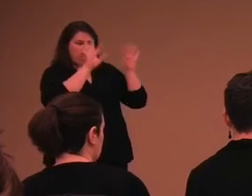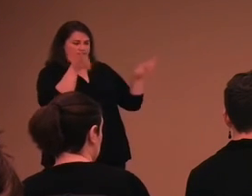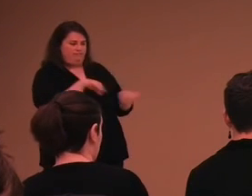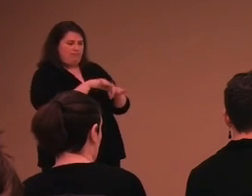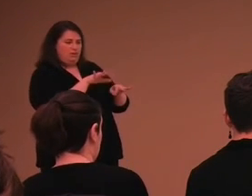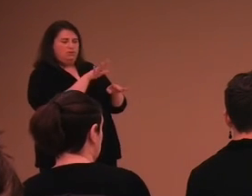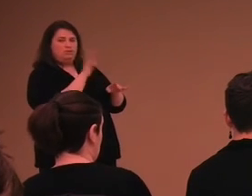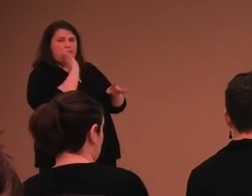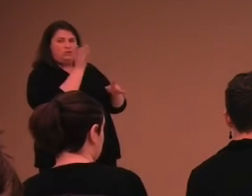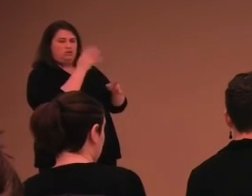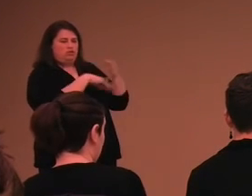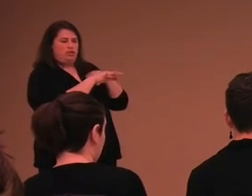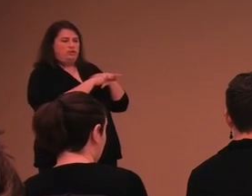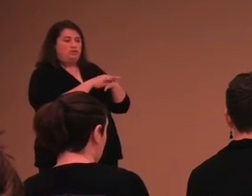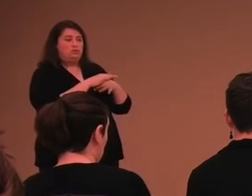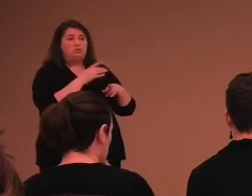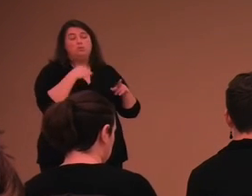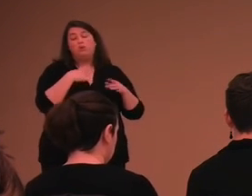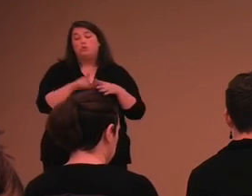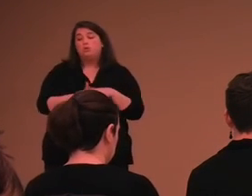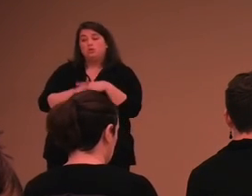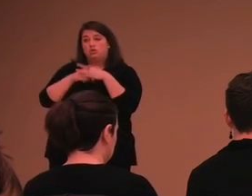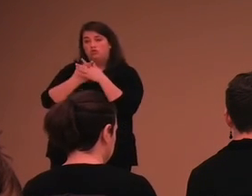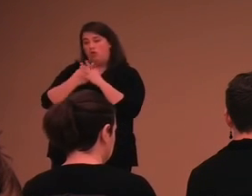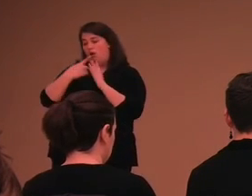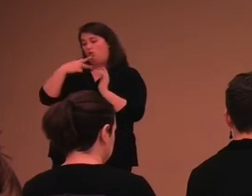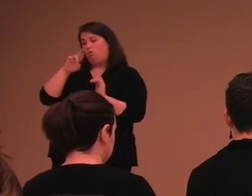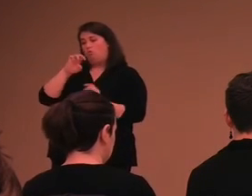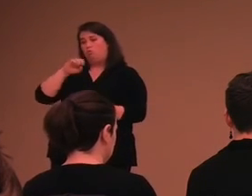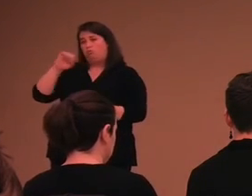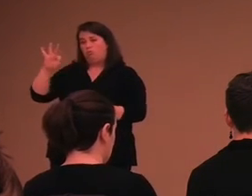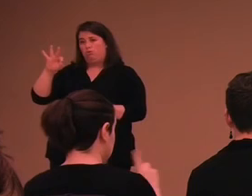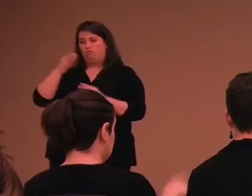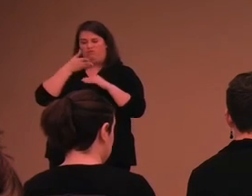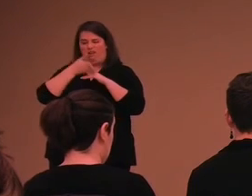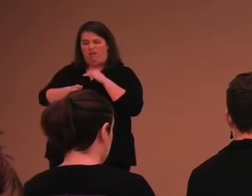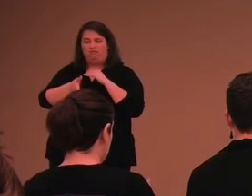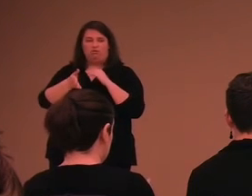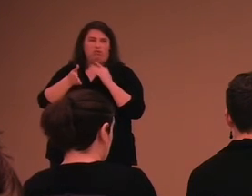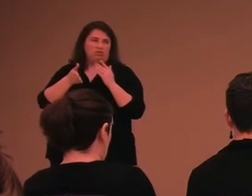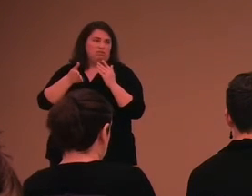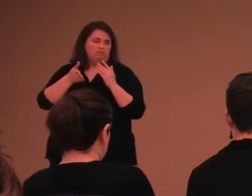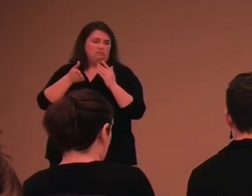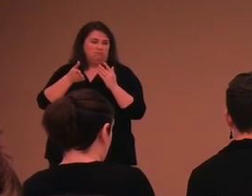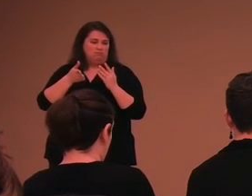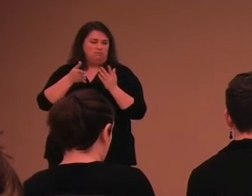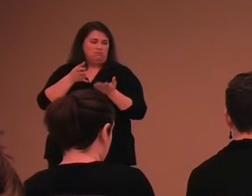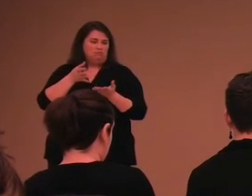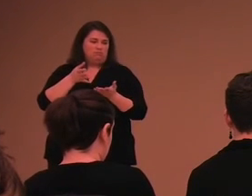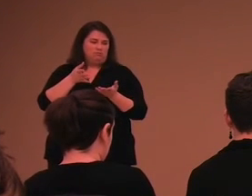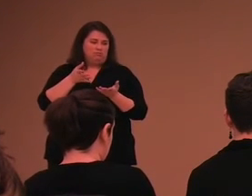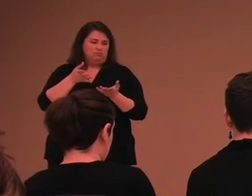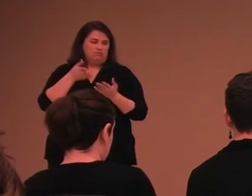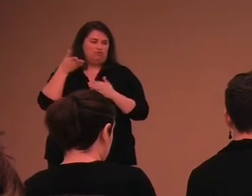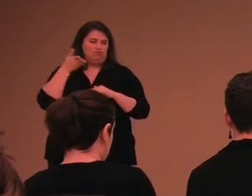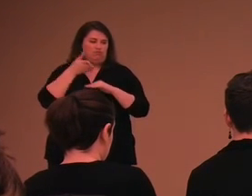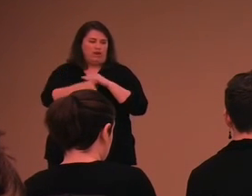Say when you start proofing that right after it goes like right after it's in the it goes to publication